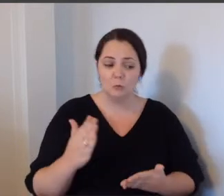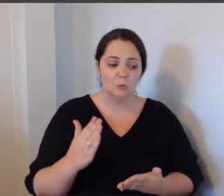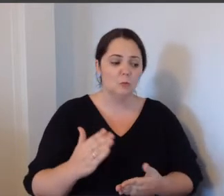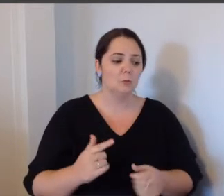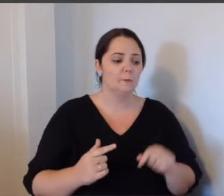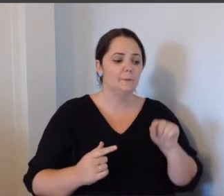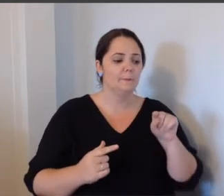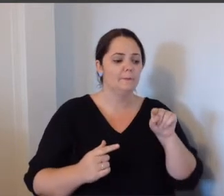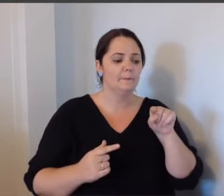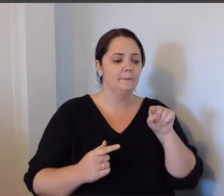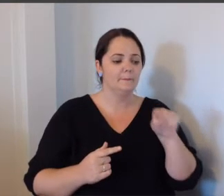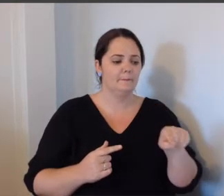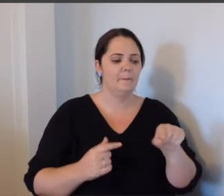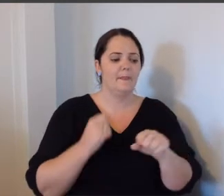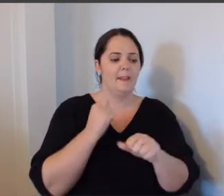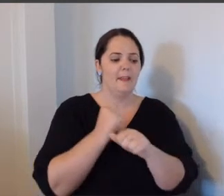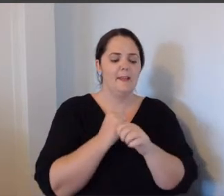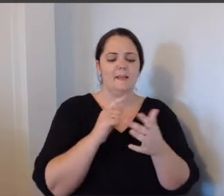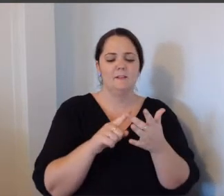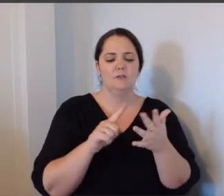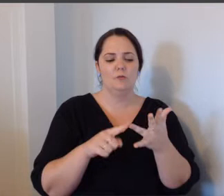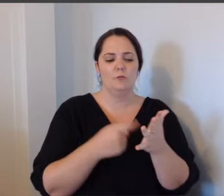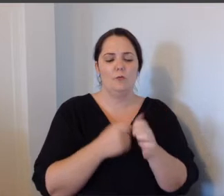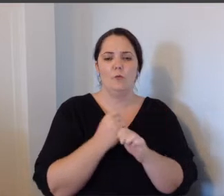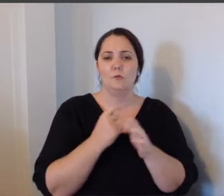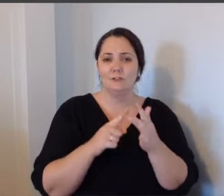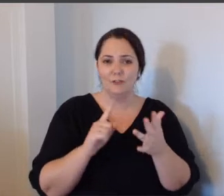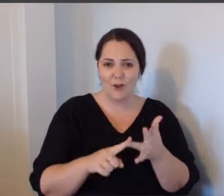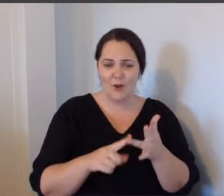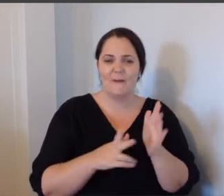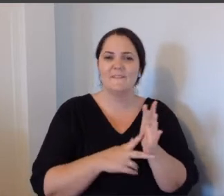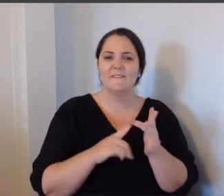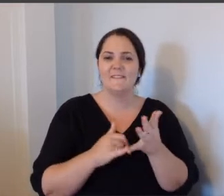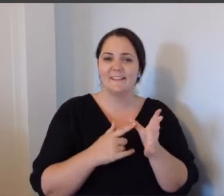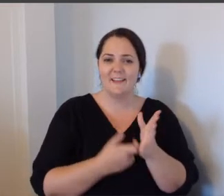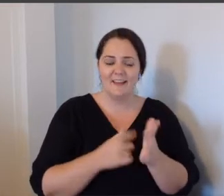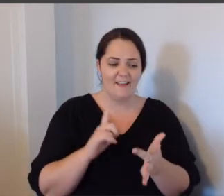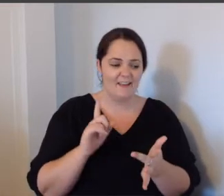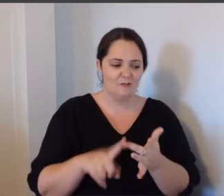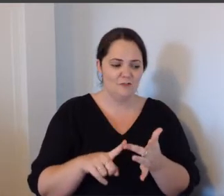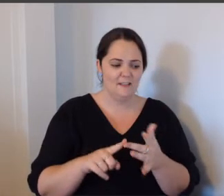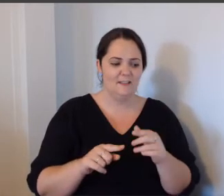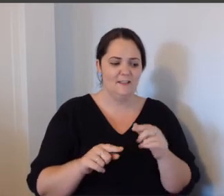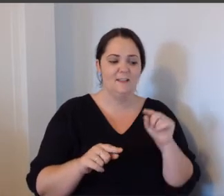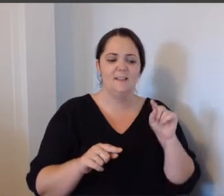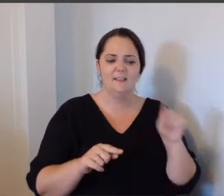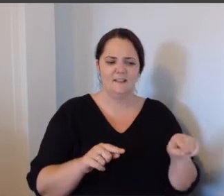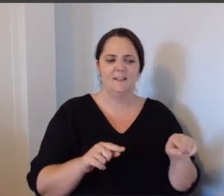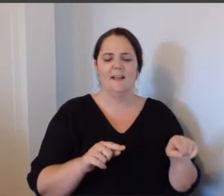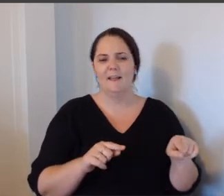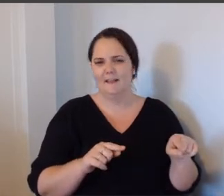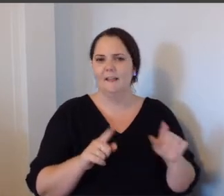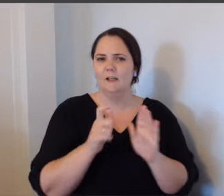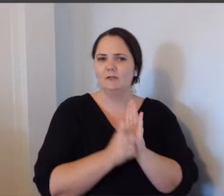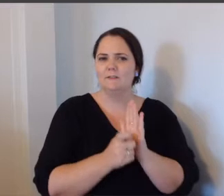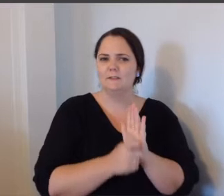Now, Georgio Vasari is important regarding this history of the idea of the genius